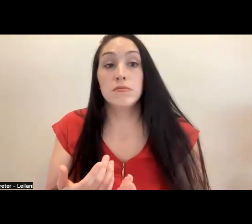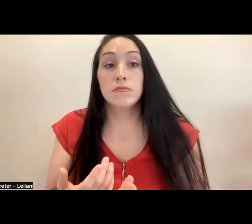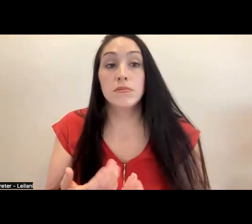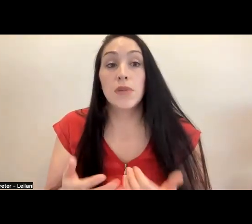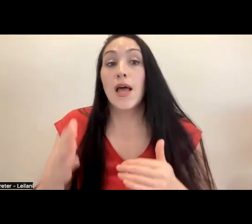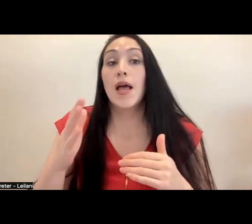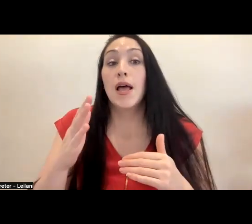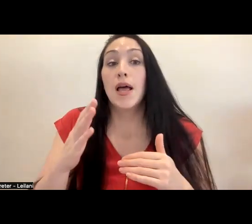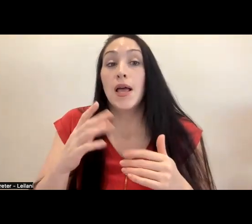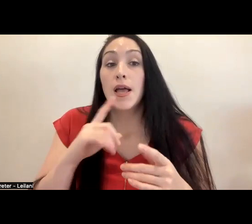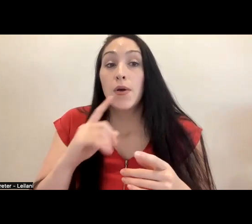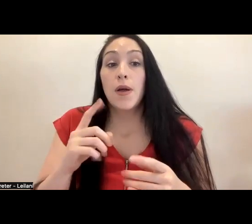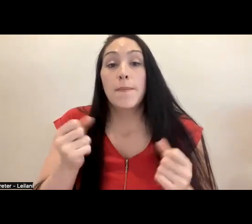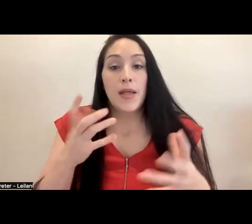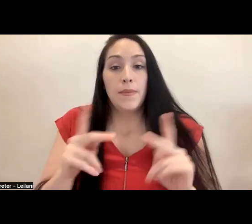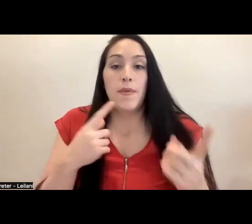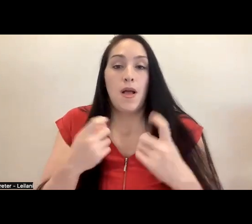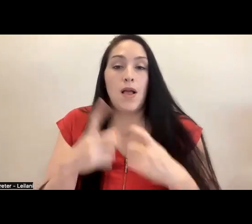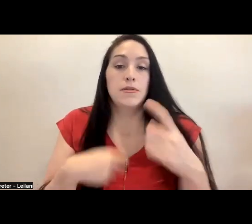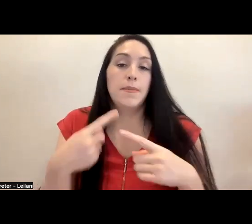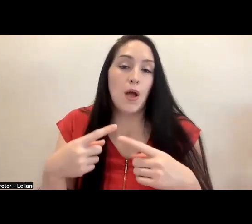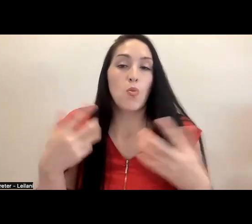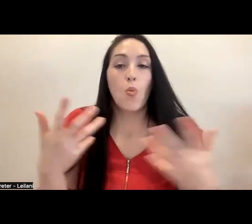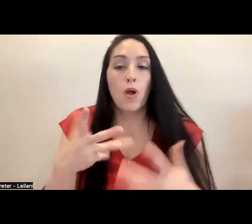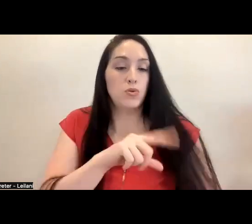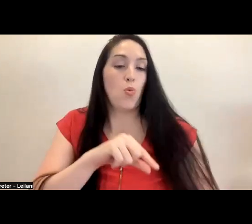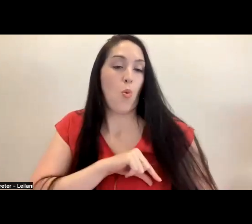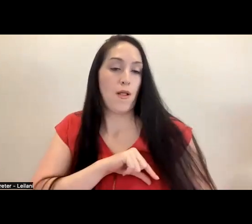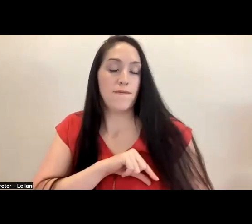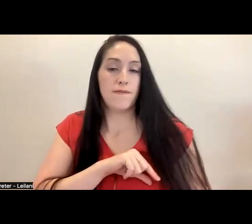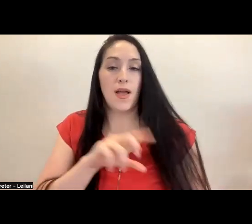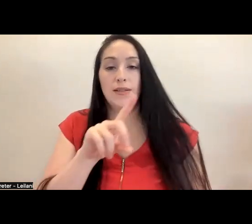there was a lot of questions on what is a qualified disability expense.